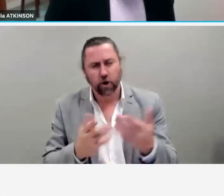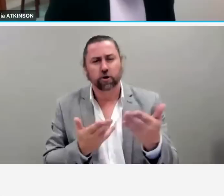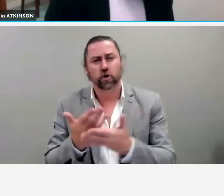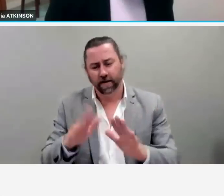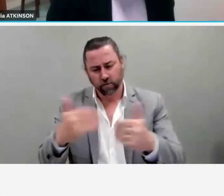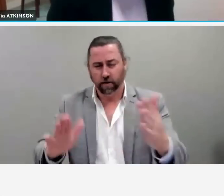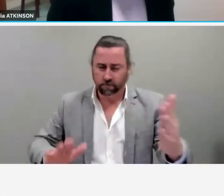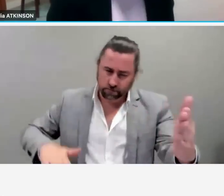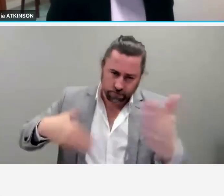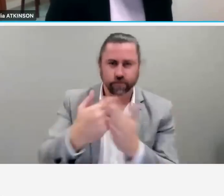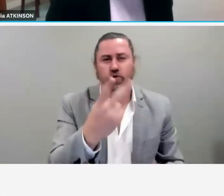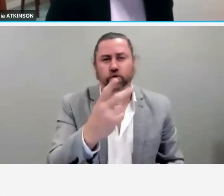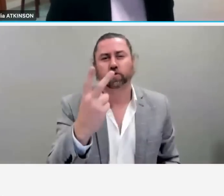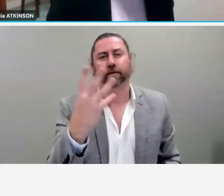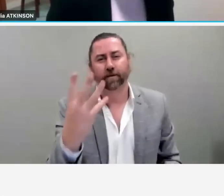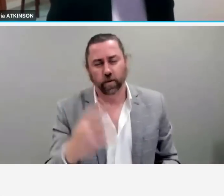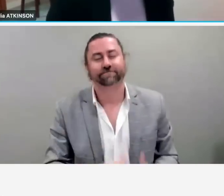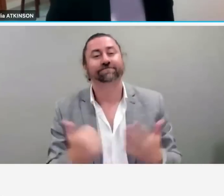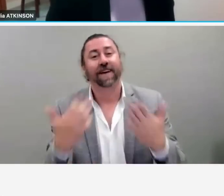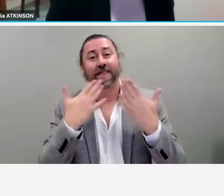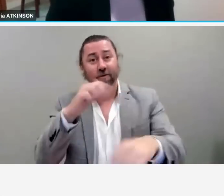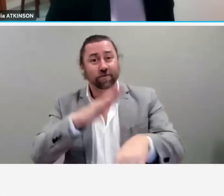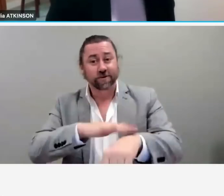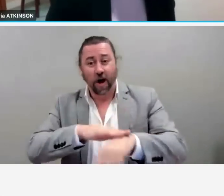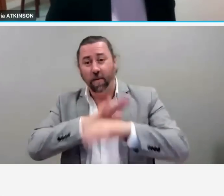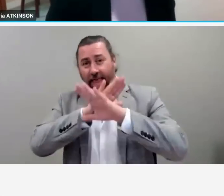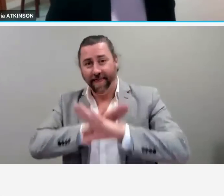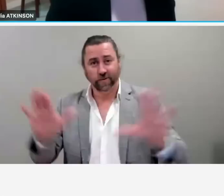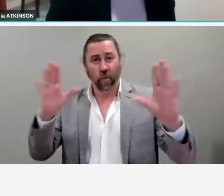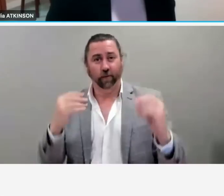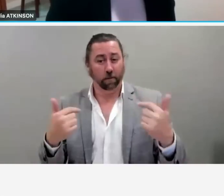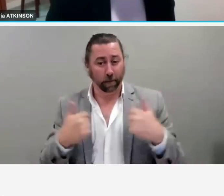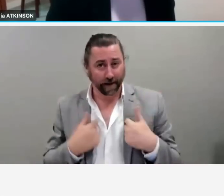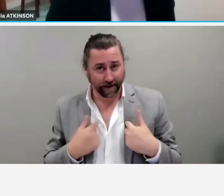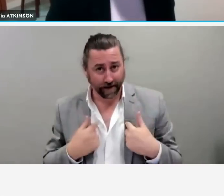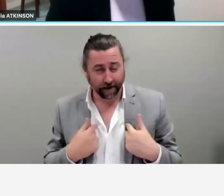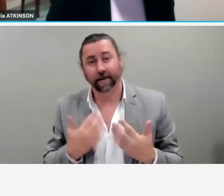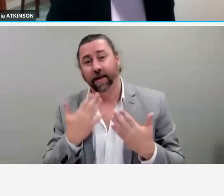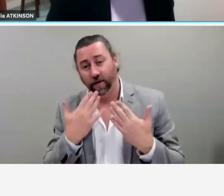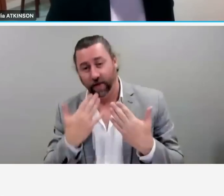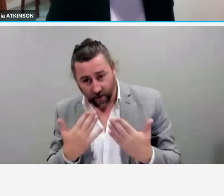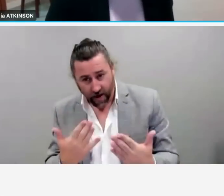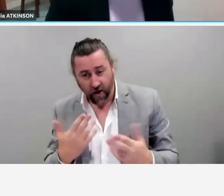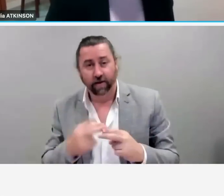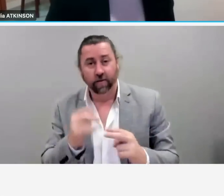Okay. Thank you for your time. That's all from me. Thank you very much for your attention and for your